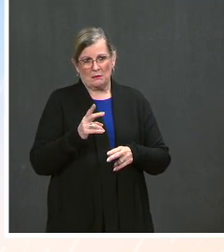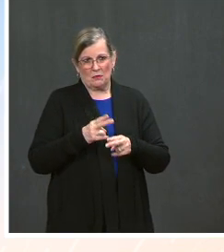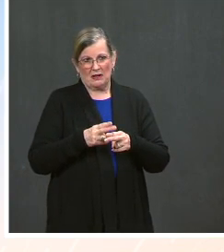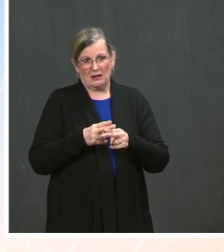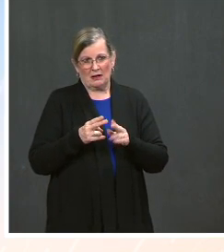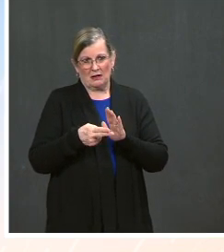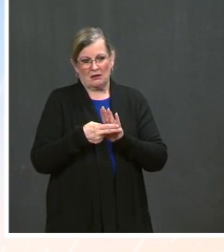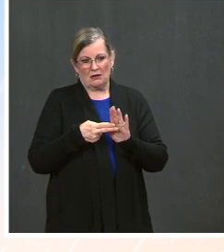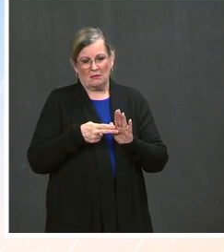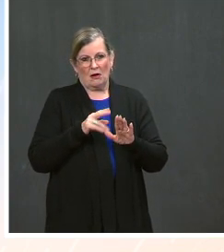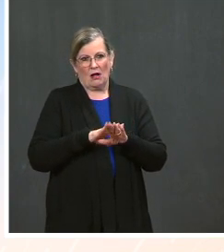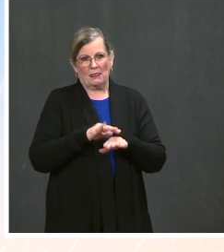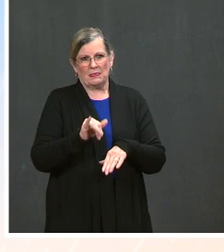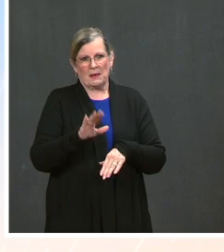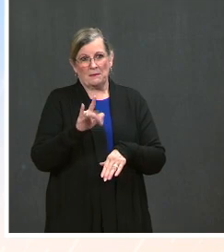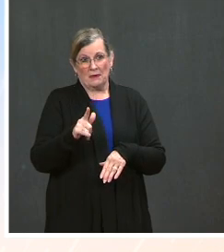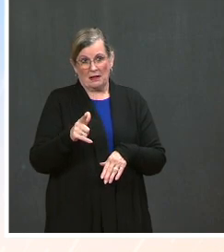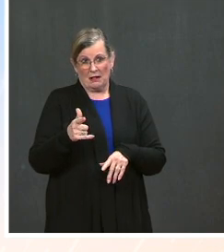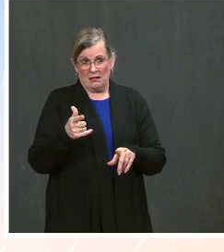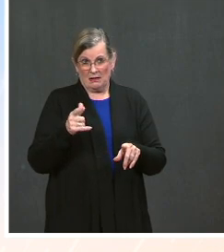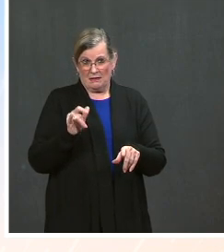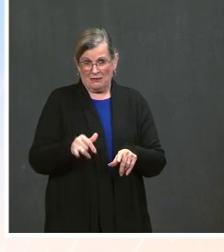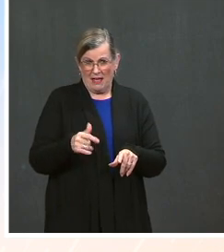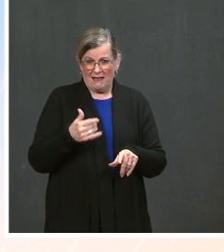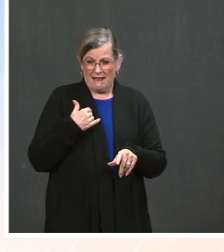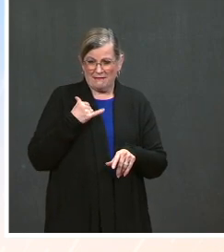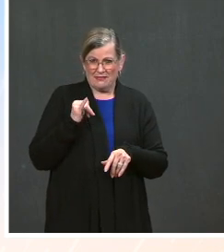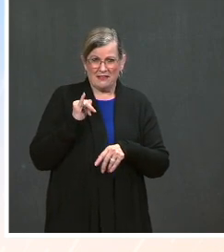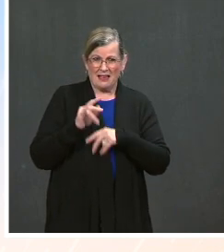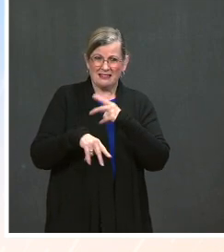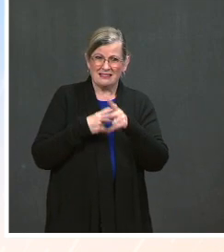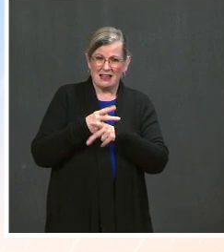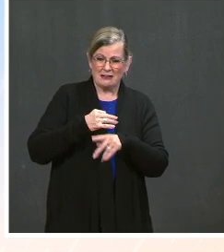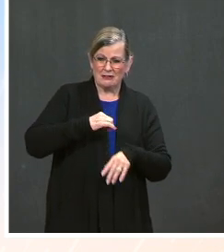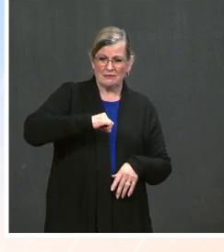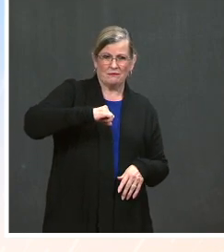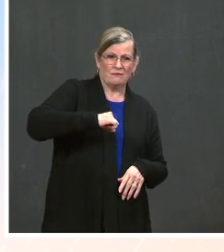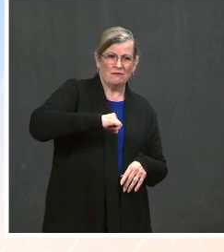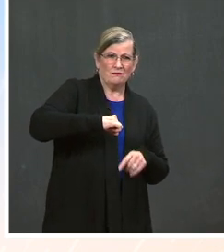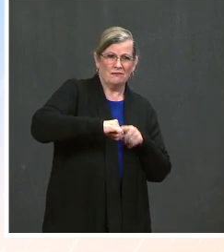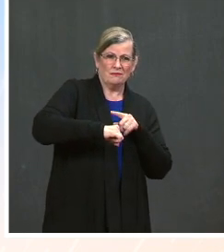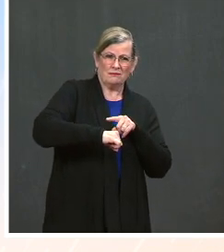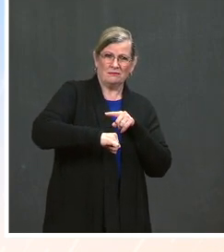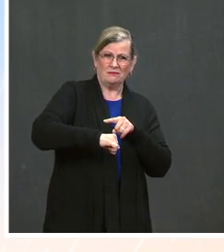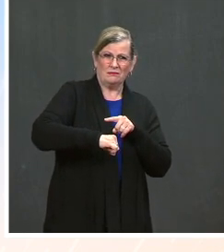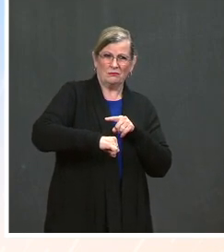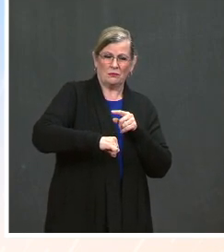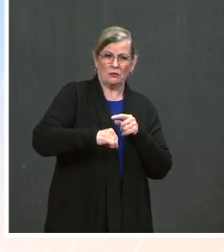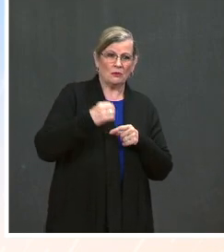The President talked about it just before and, you know, said he thinks that Republican voters will speak.